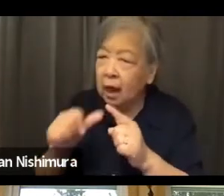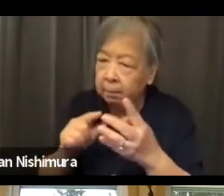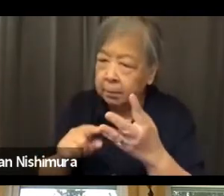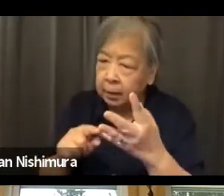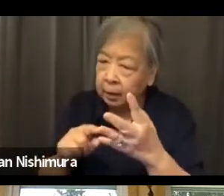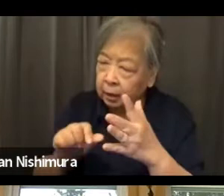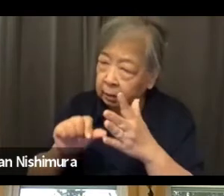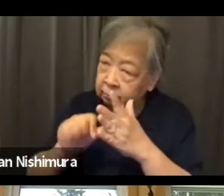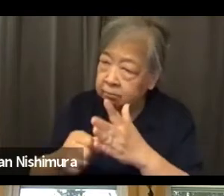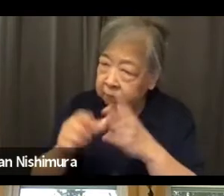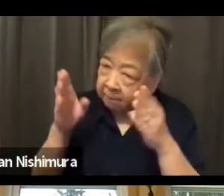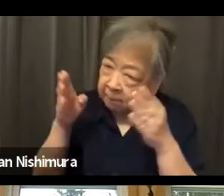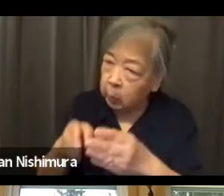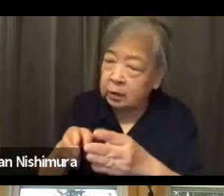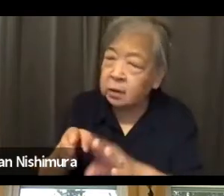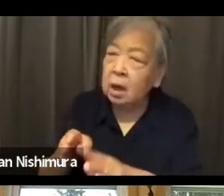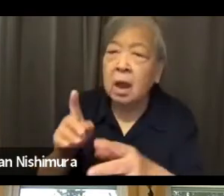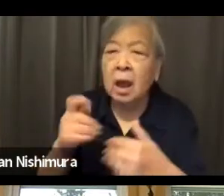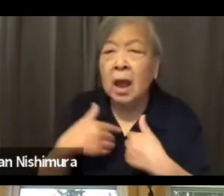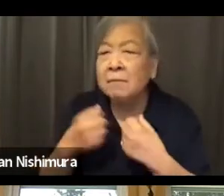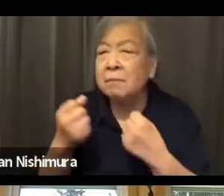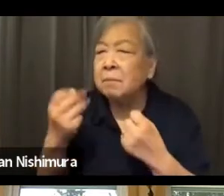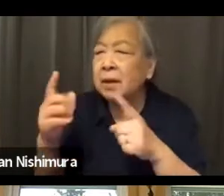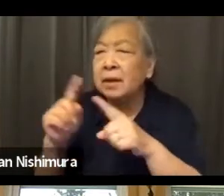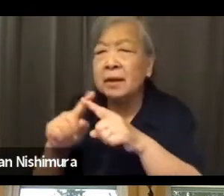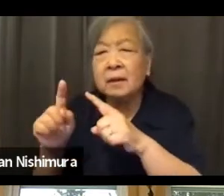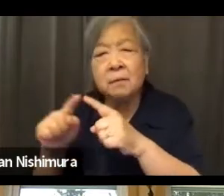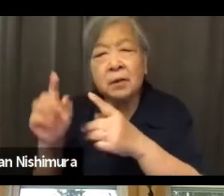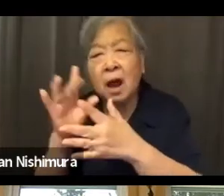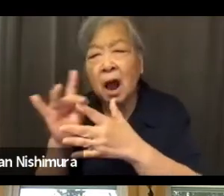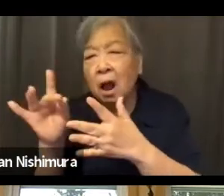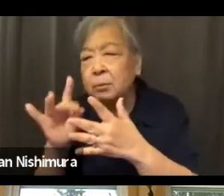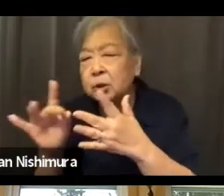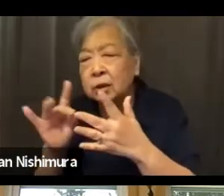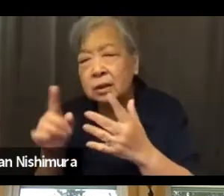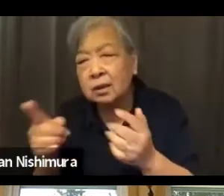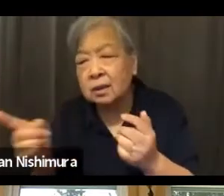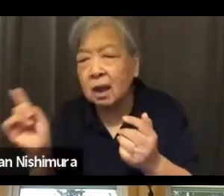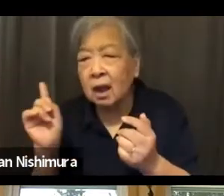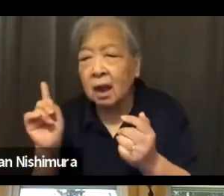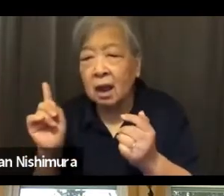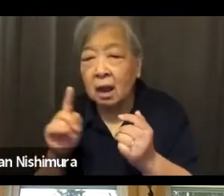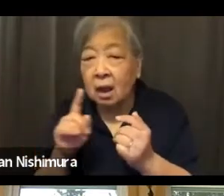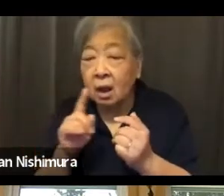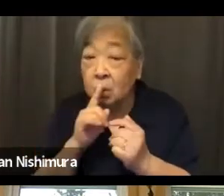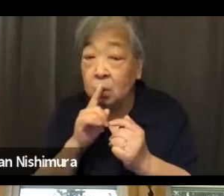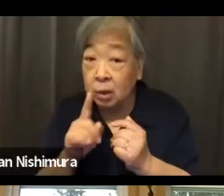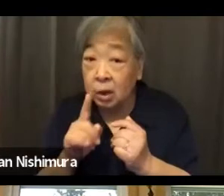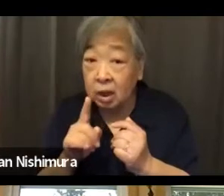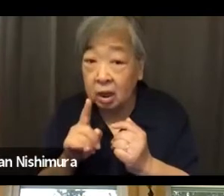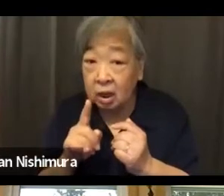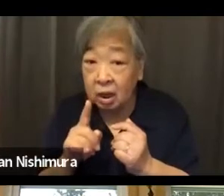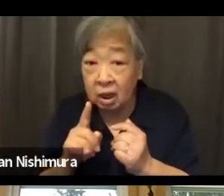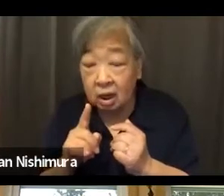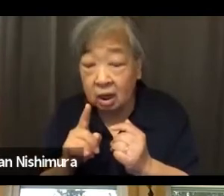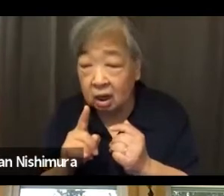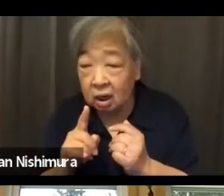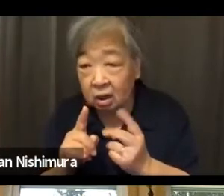There are so many different options right now that it's really not where anyone should